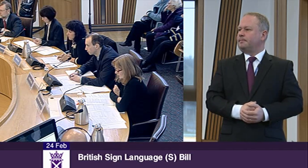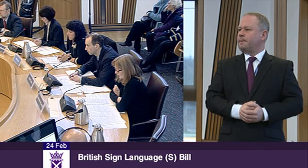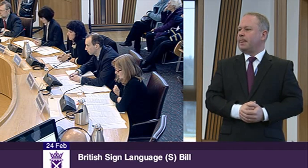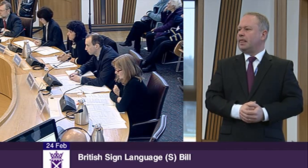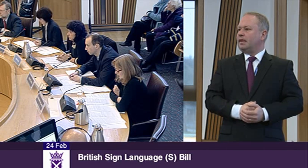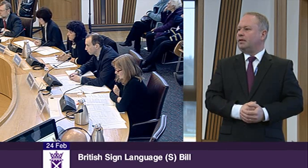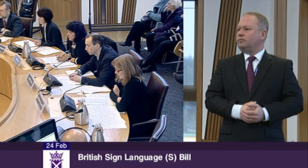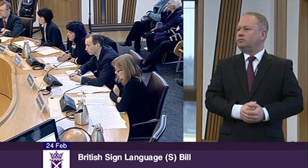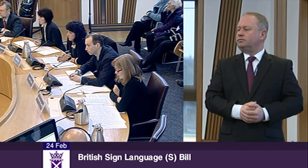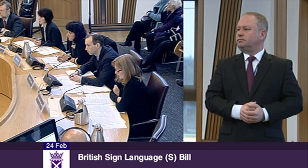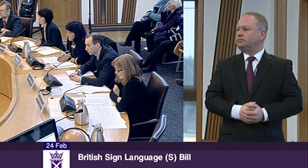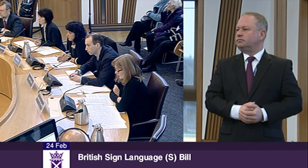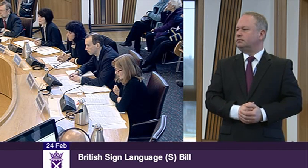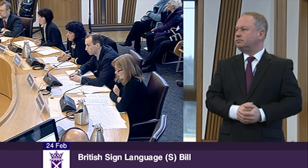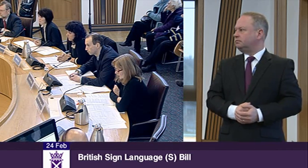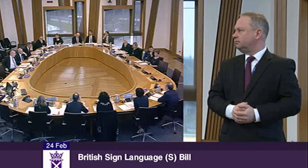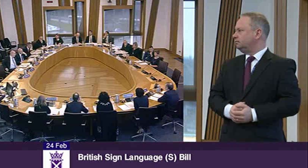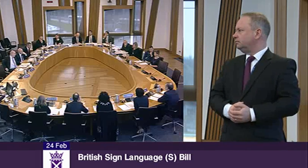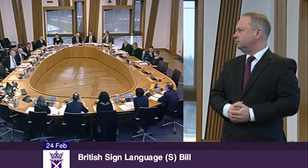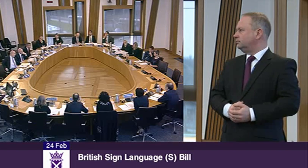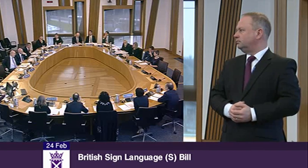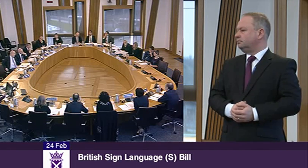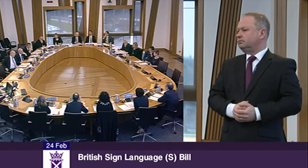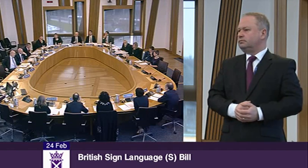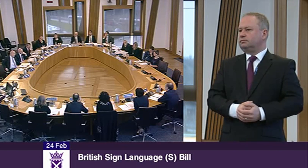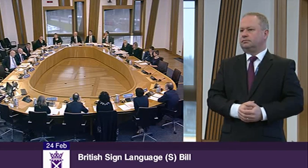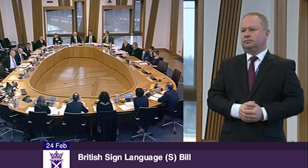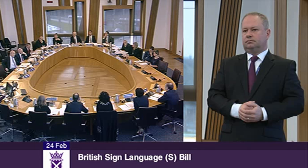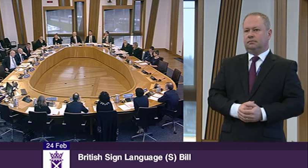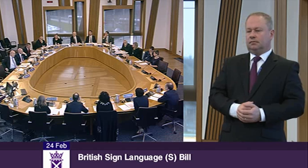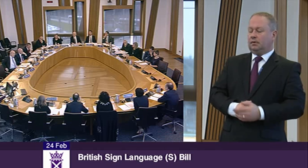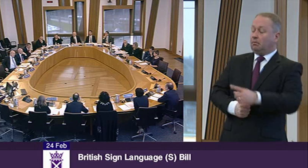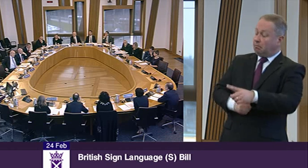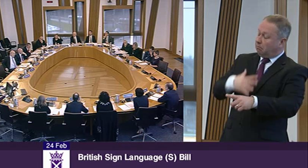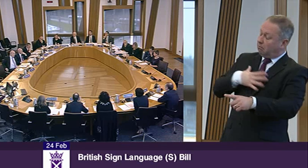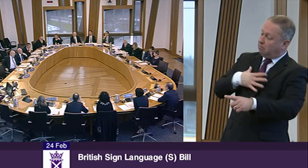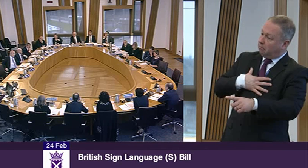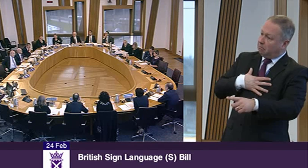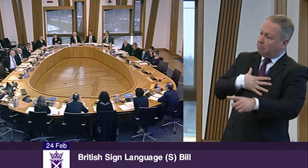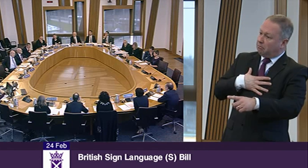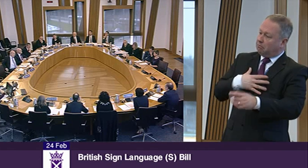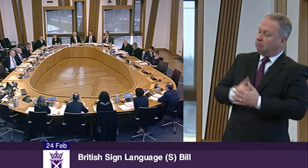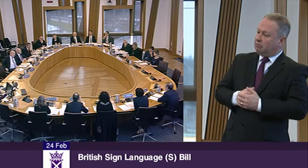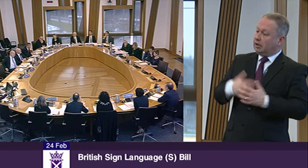Liam McArthur: What the witnesses are saying does not seem to be unreasonable, and none